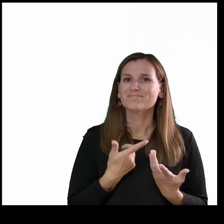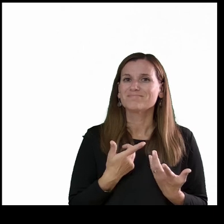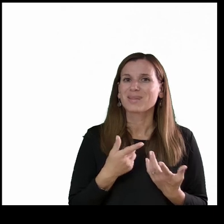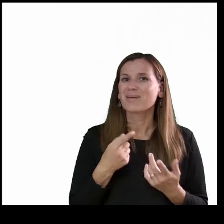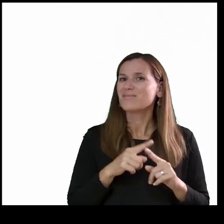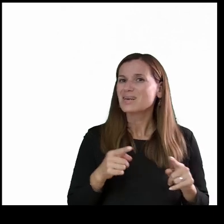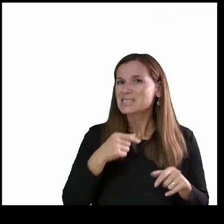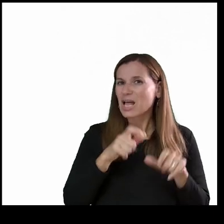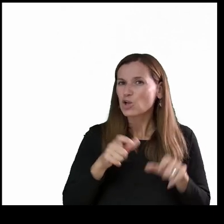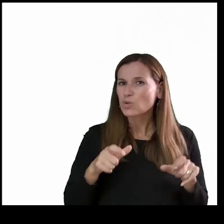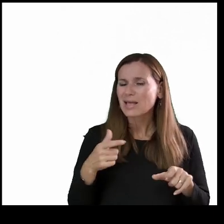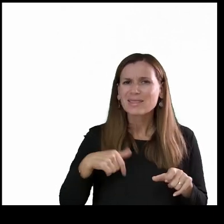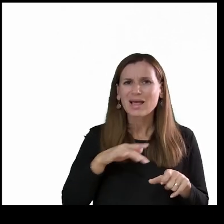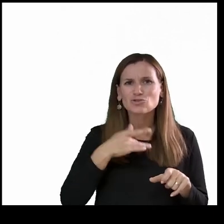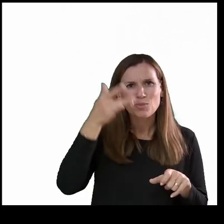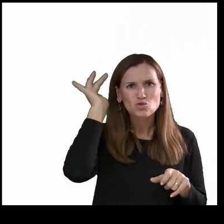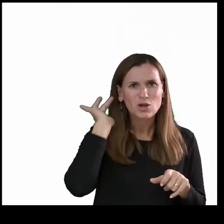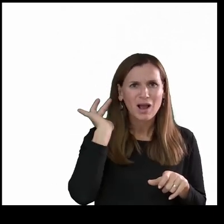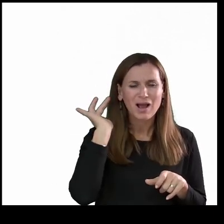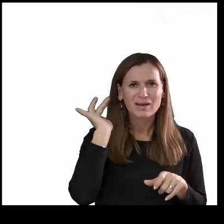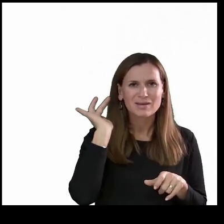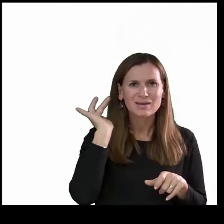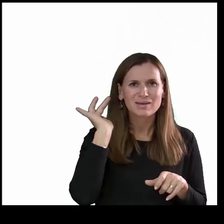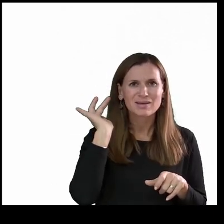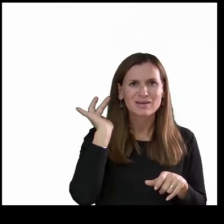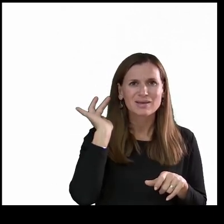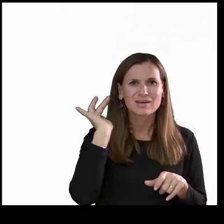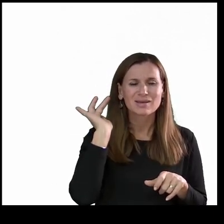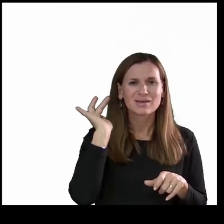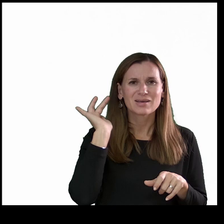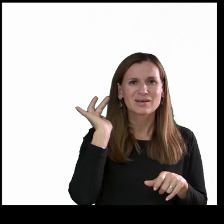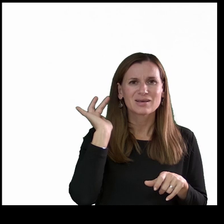our brains are oriented